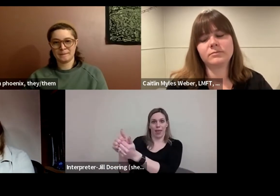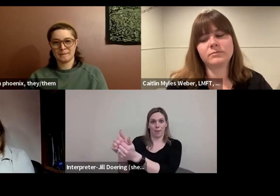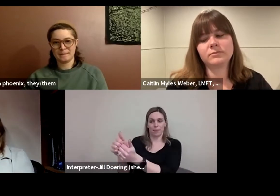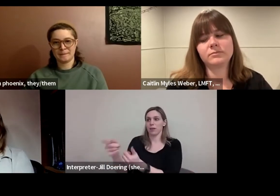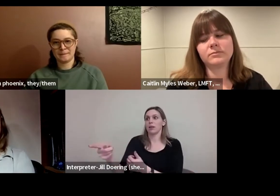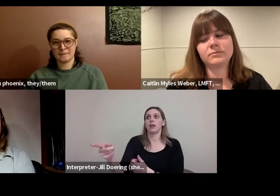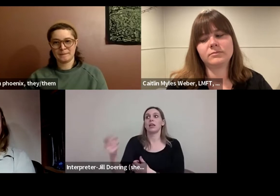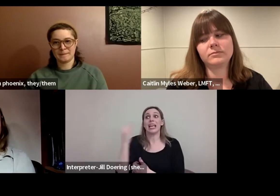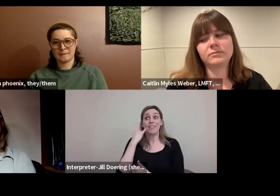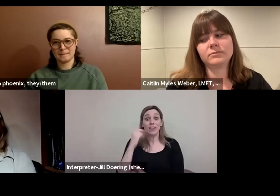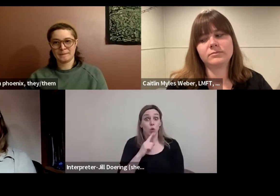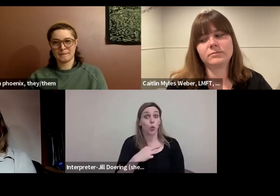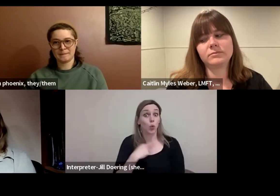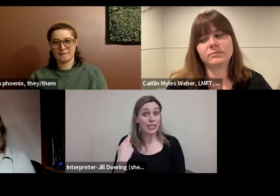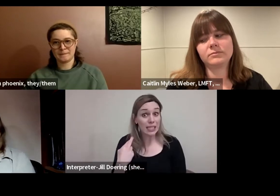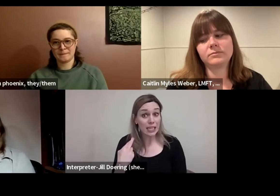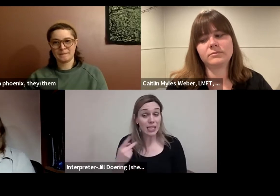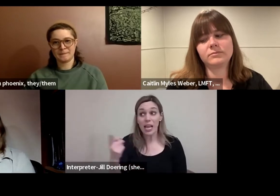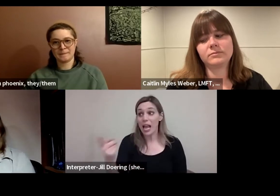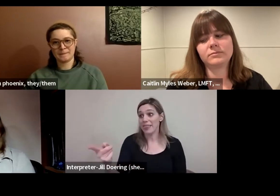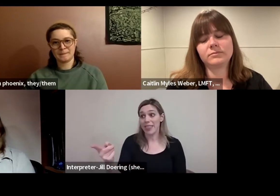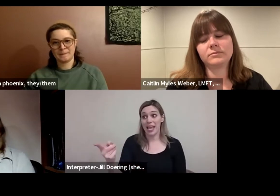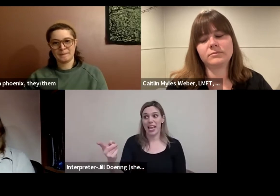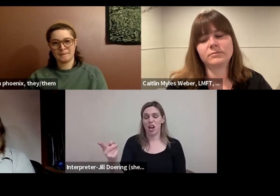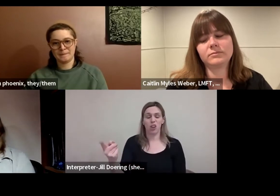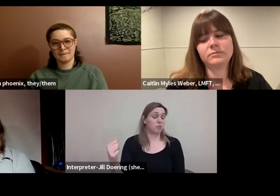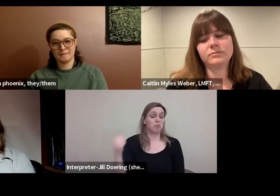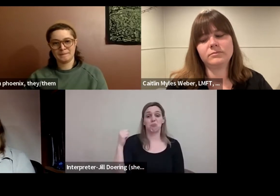then that's something that I need to be transparent about with them. And that's all.